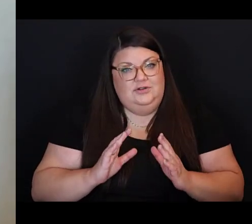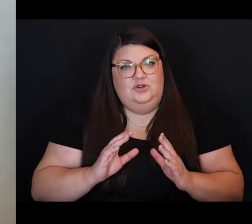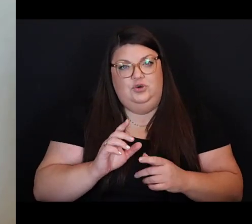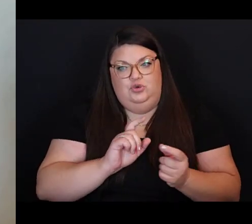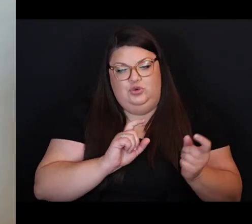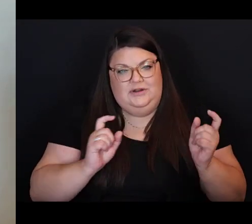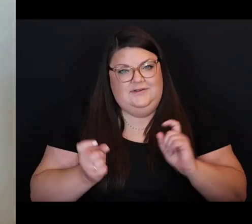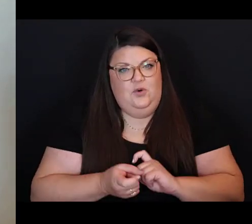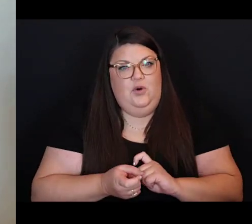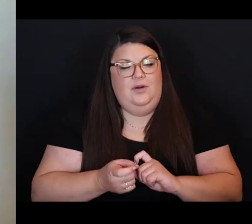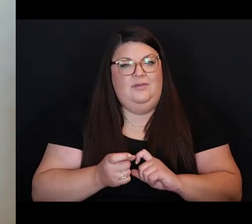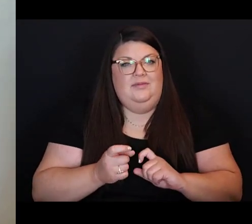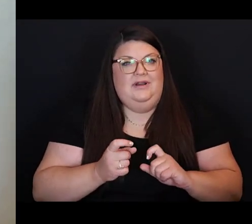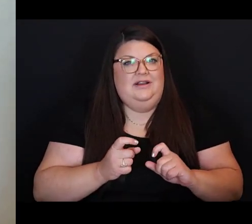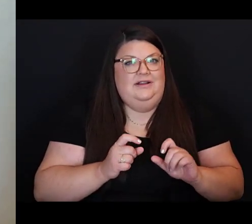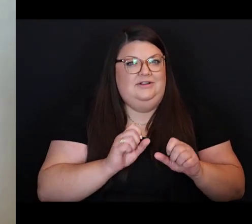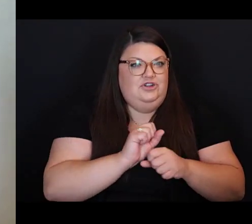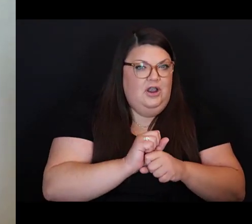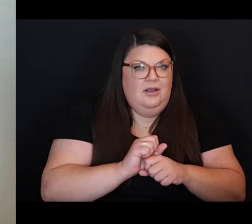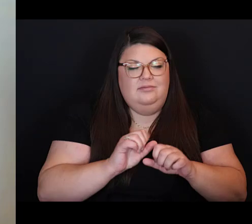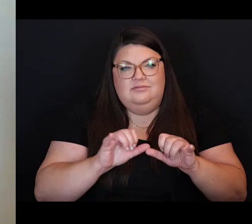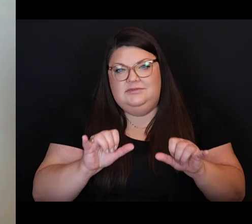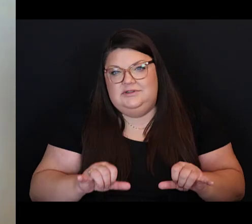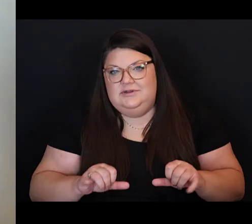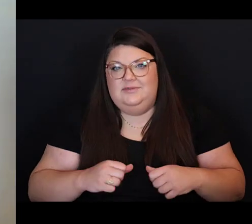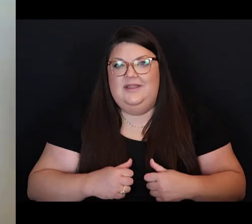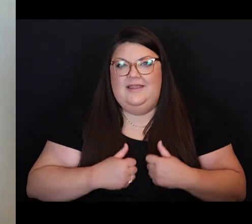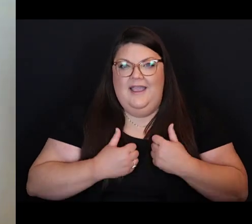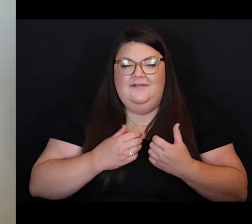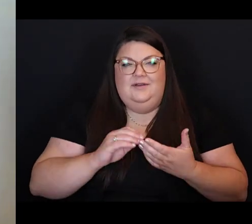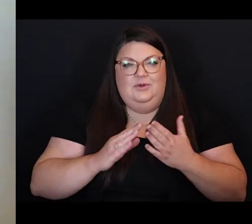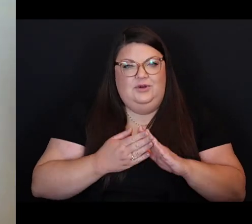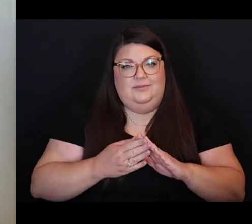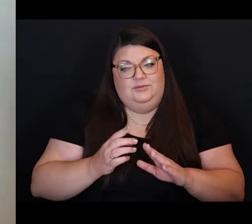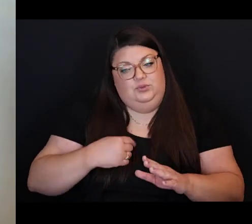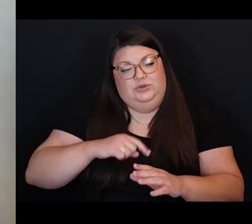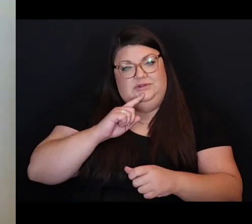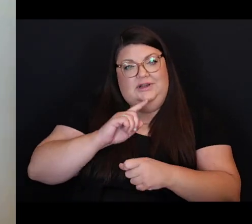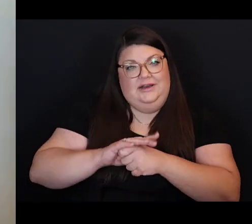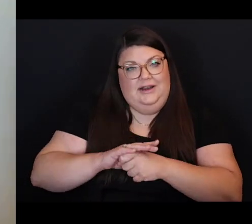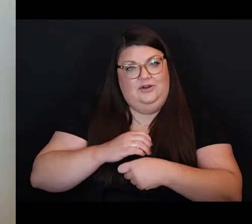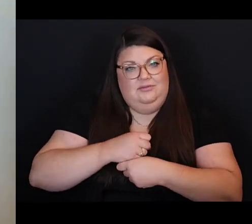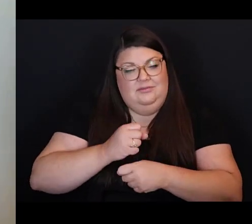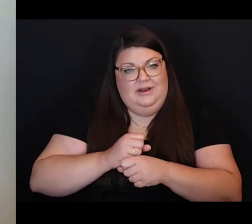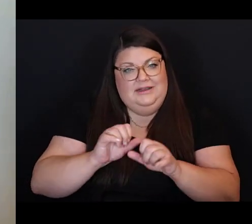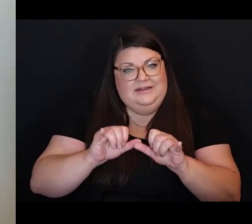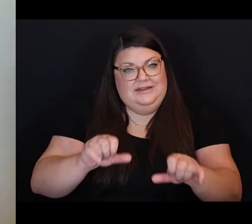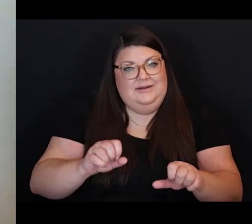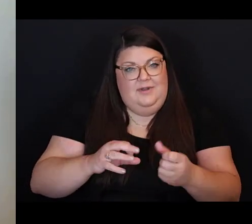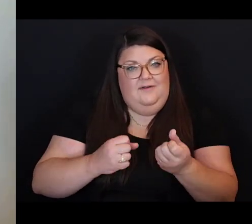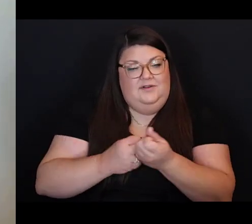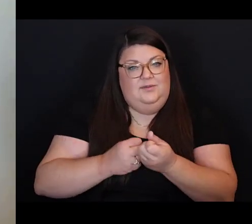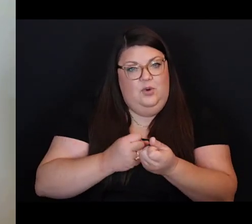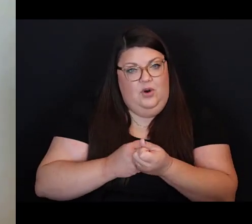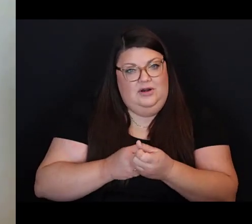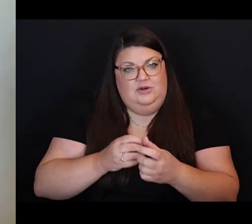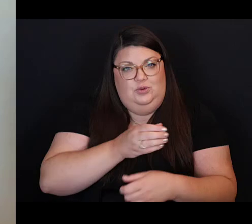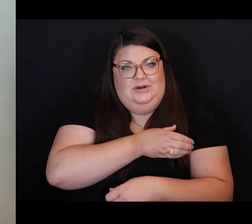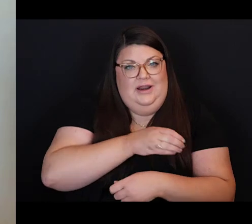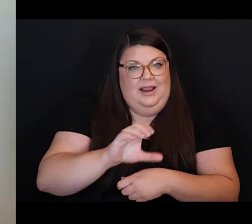to transform systems, lives, and communities—and we are dedicated to creating systems of support